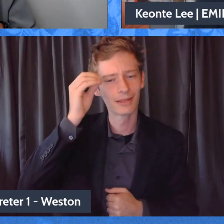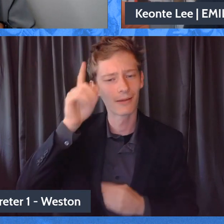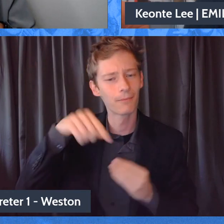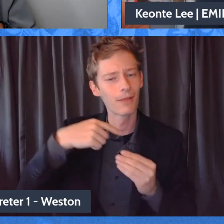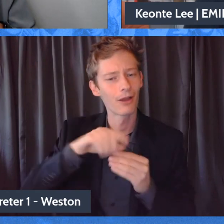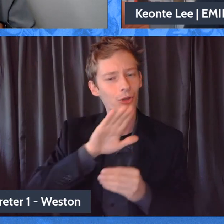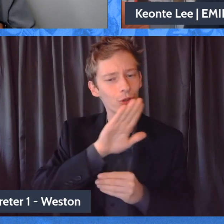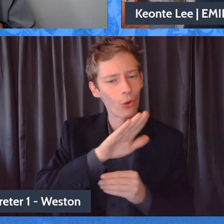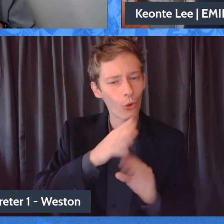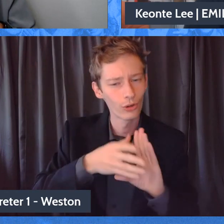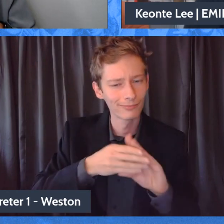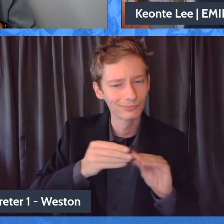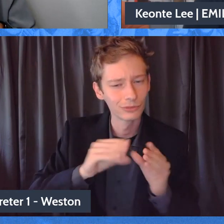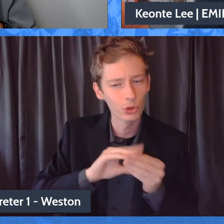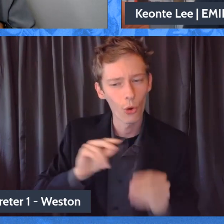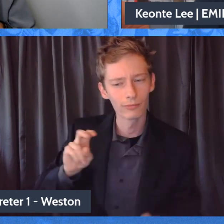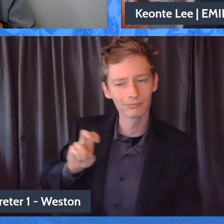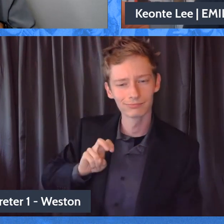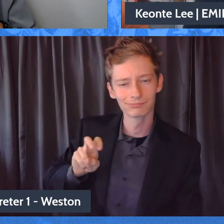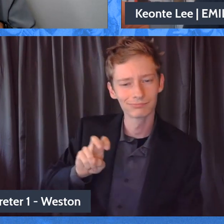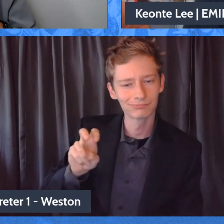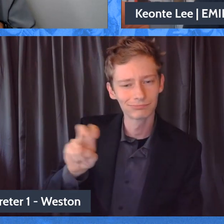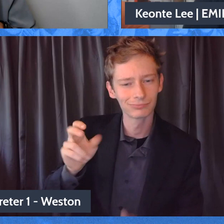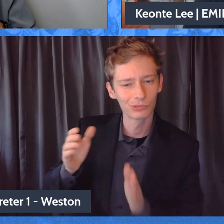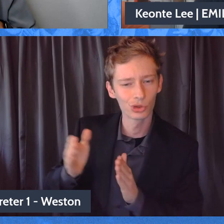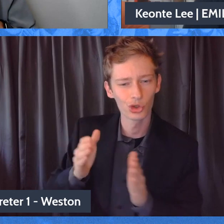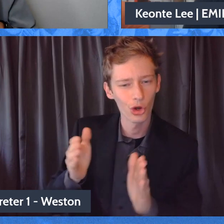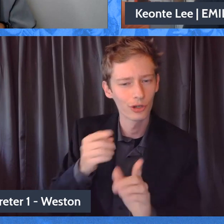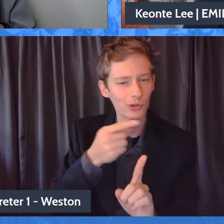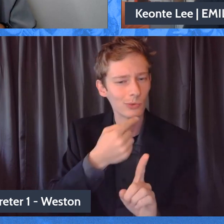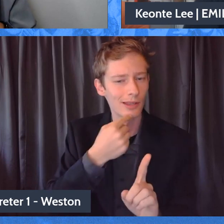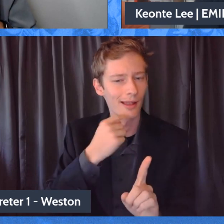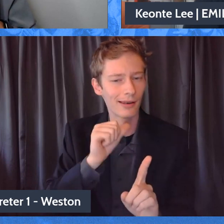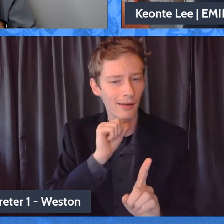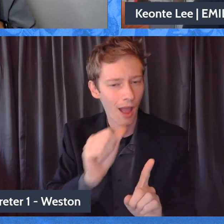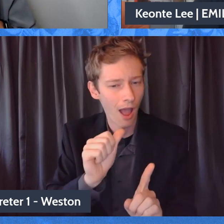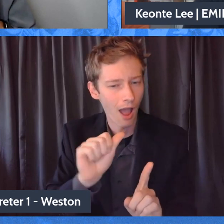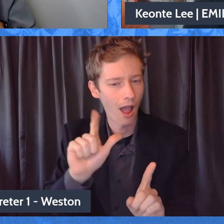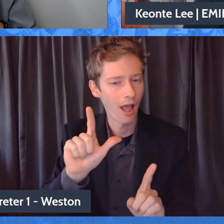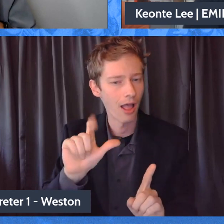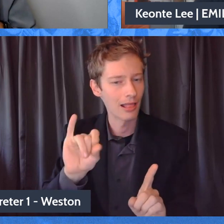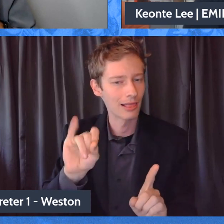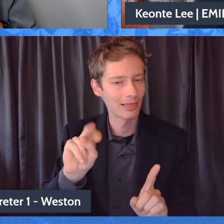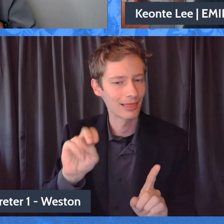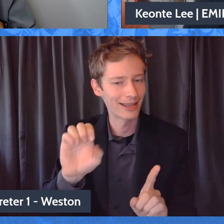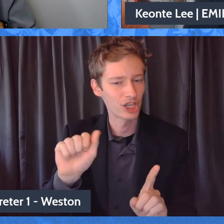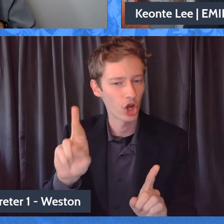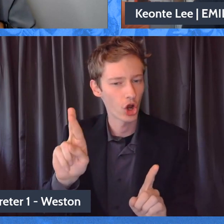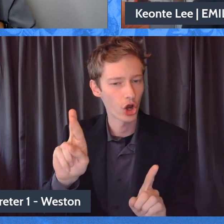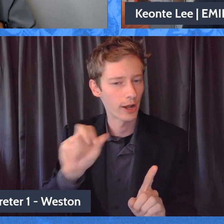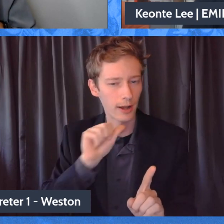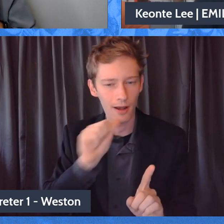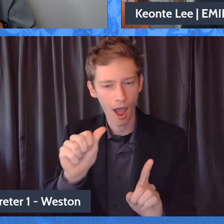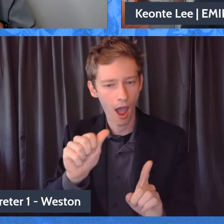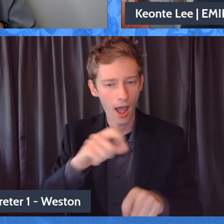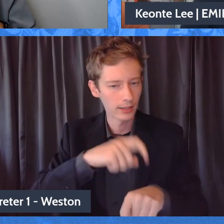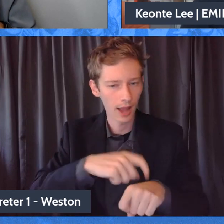about how it wasn't a linear experience, it makes me really reflect on my own journey,